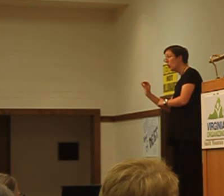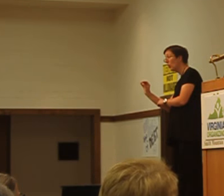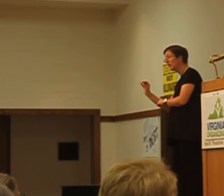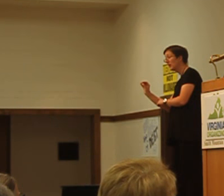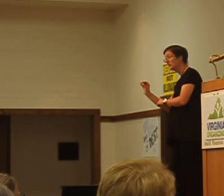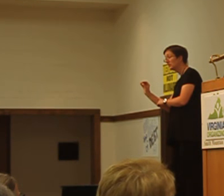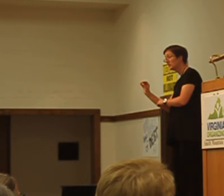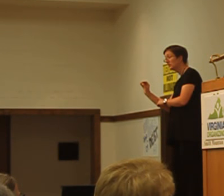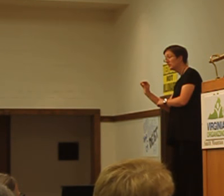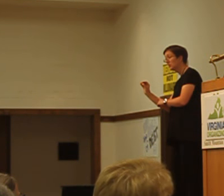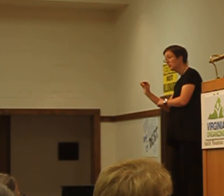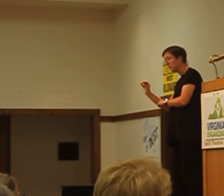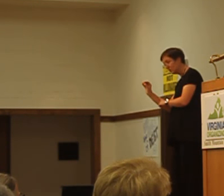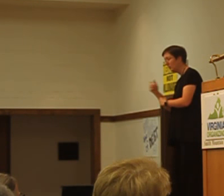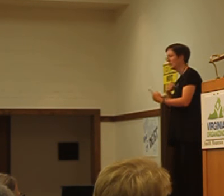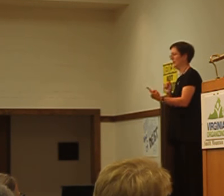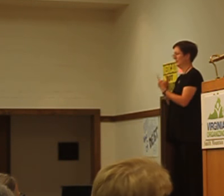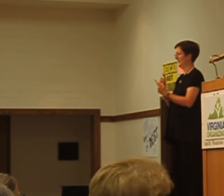and I got introduced to Nick.